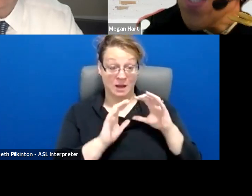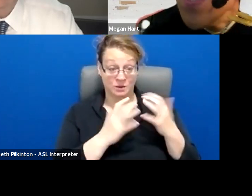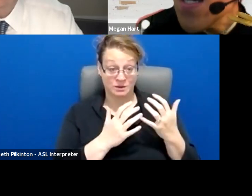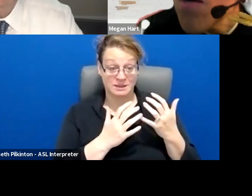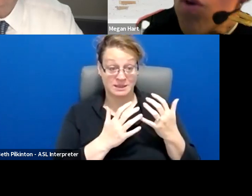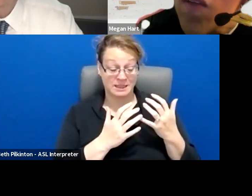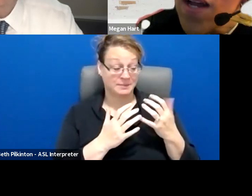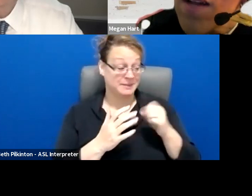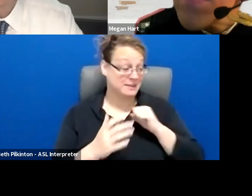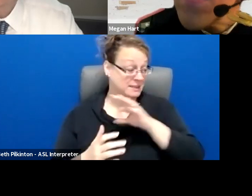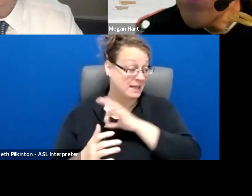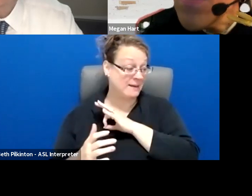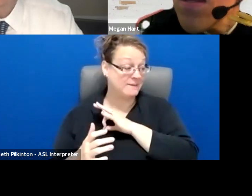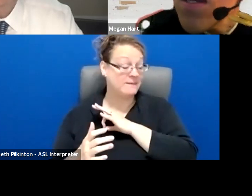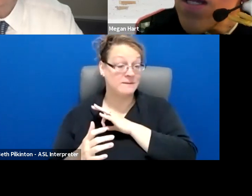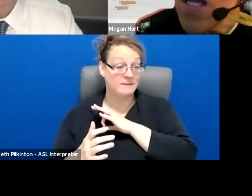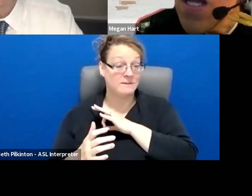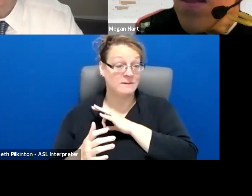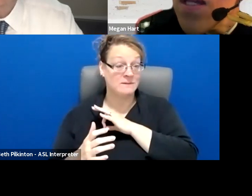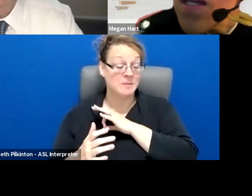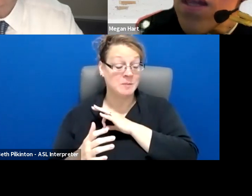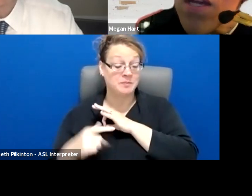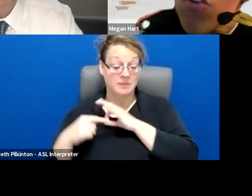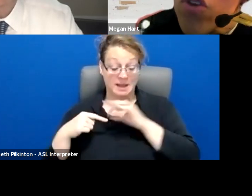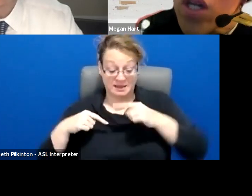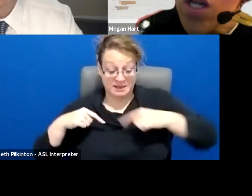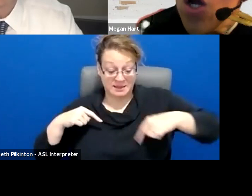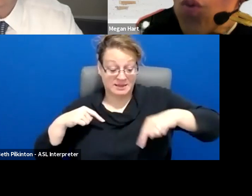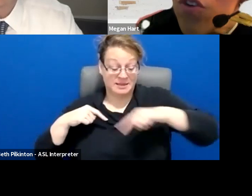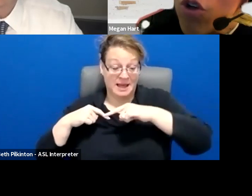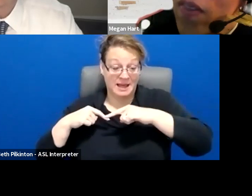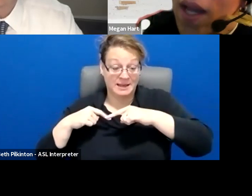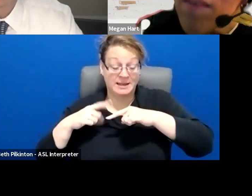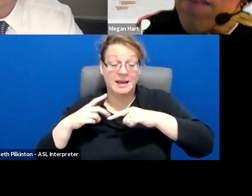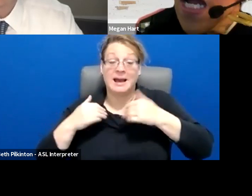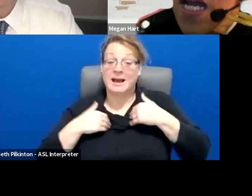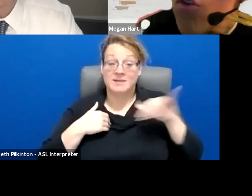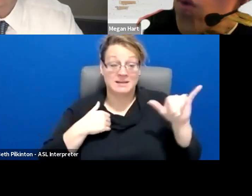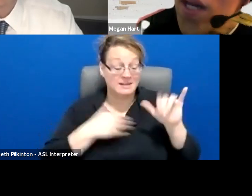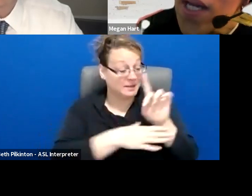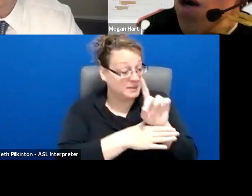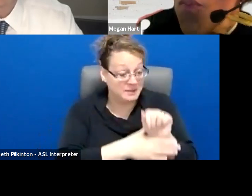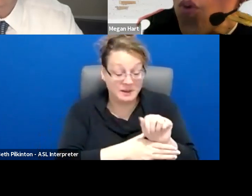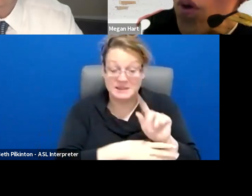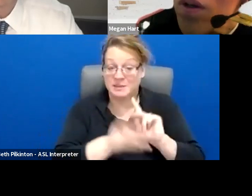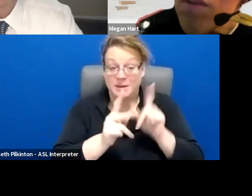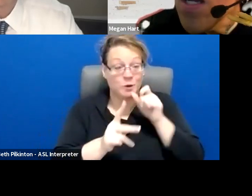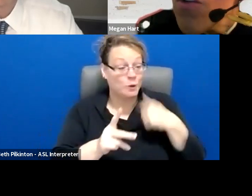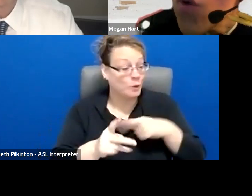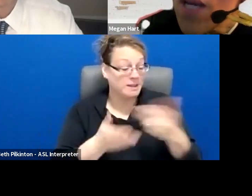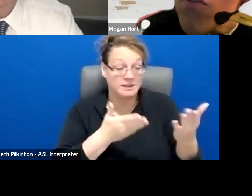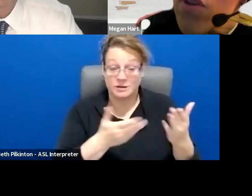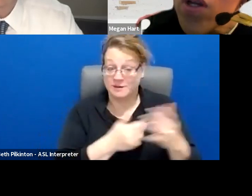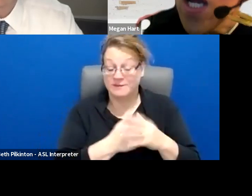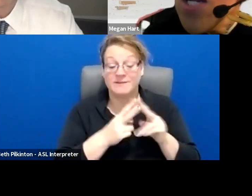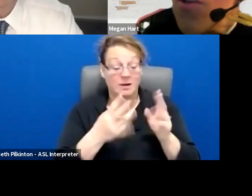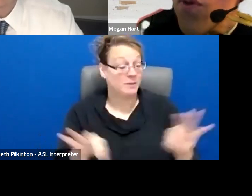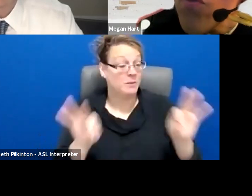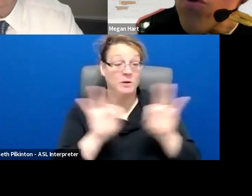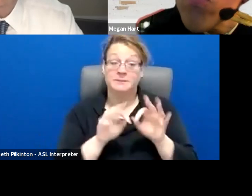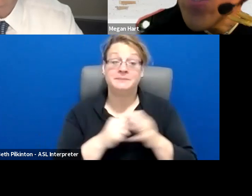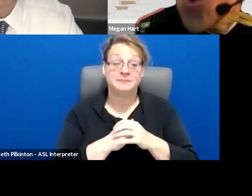and being able to relate to those people as I mentioned earlier.